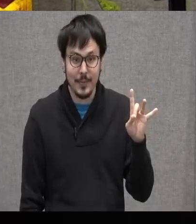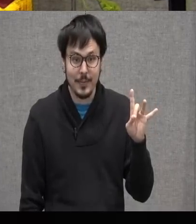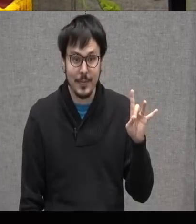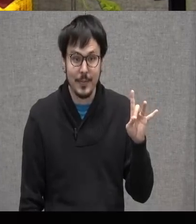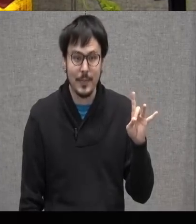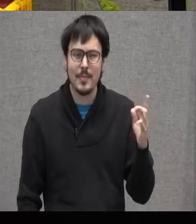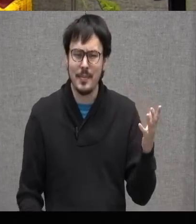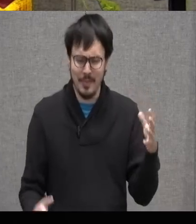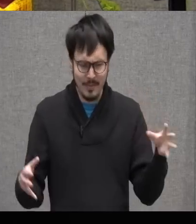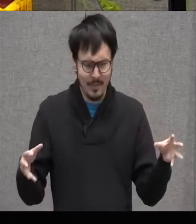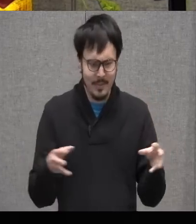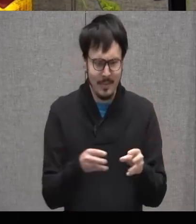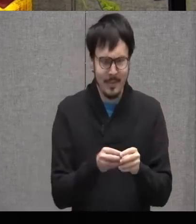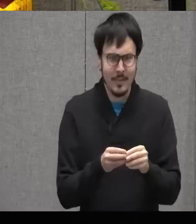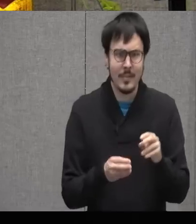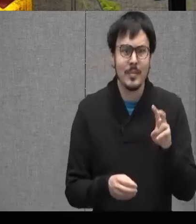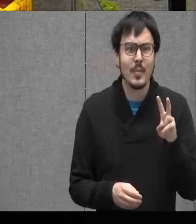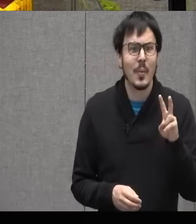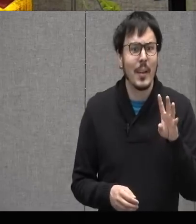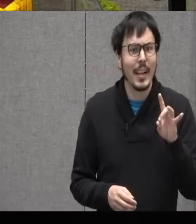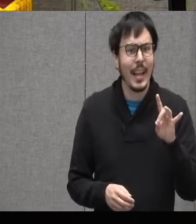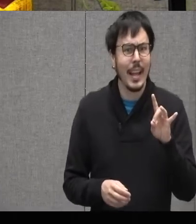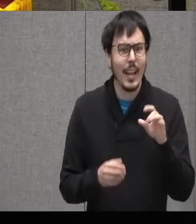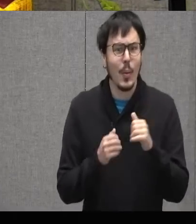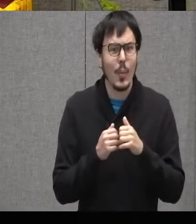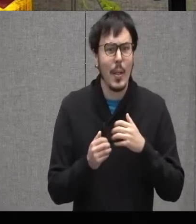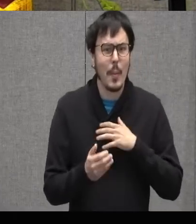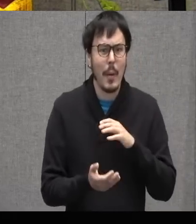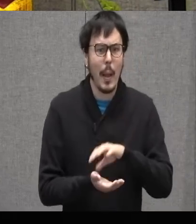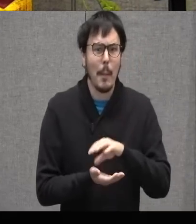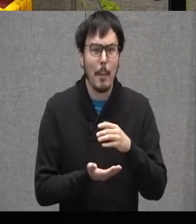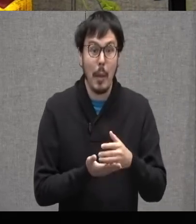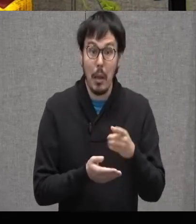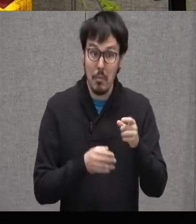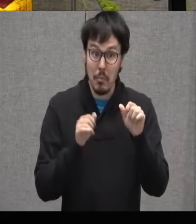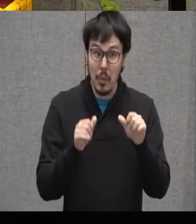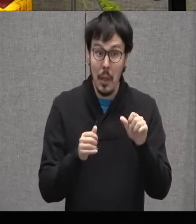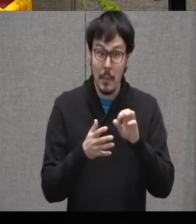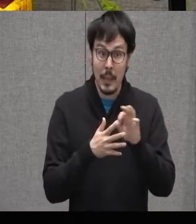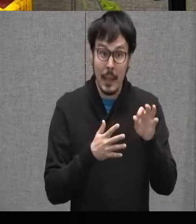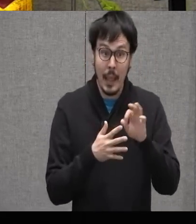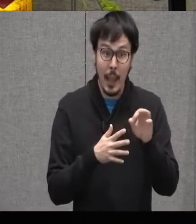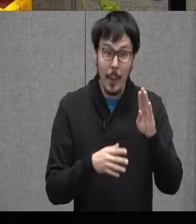I have 28 crayons in my pile today. Were you able to count by twos and join me?